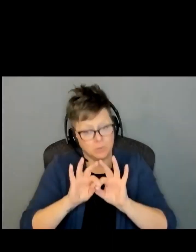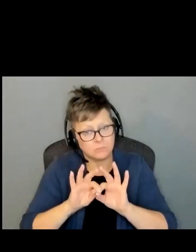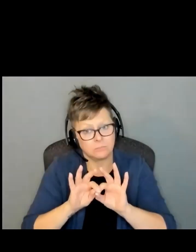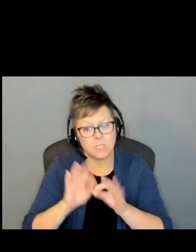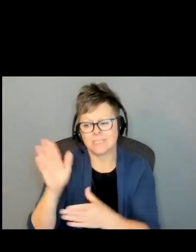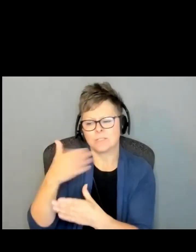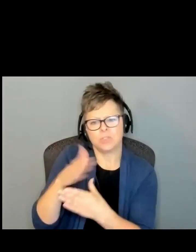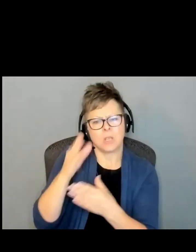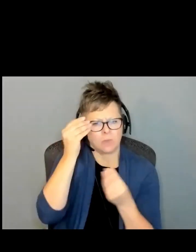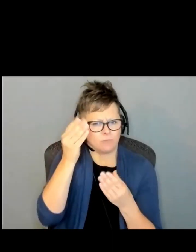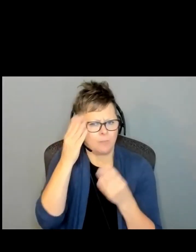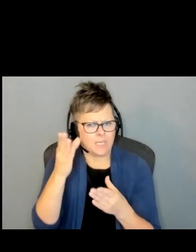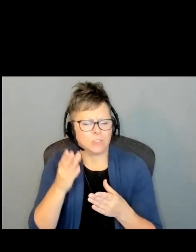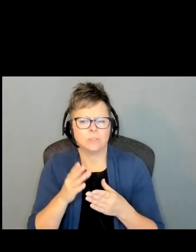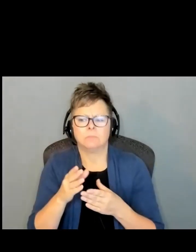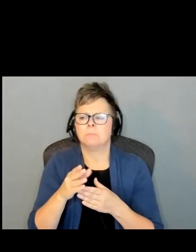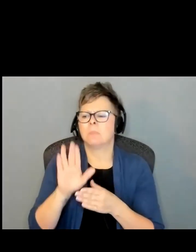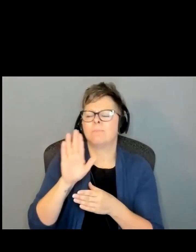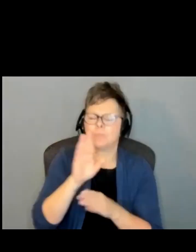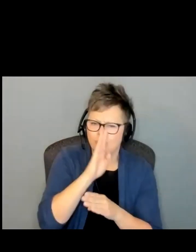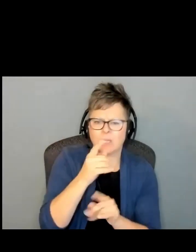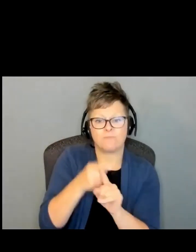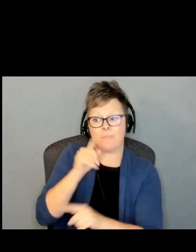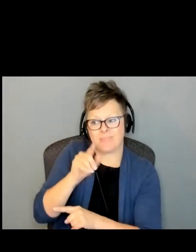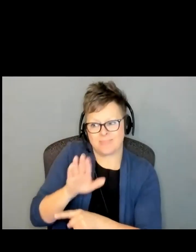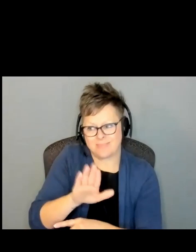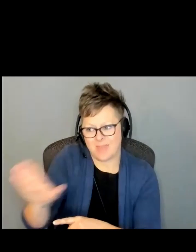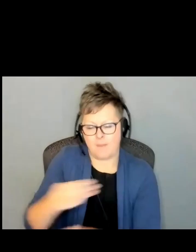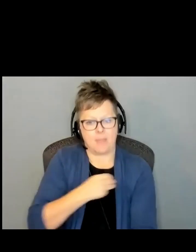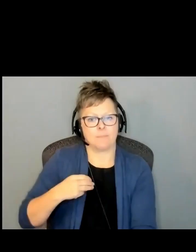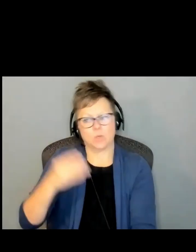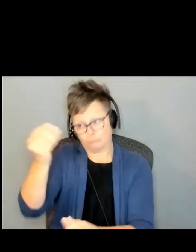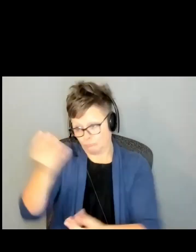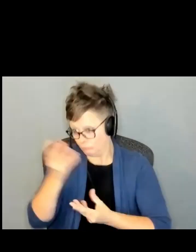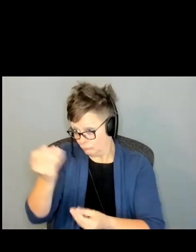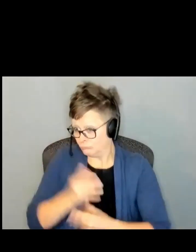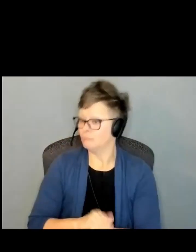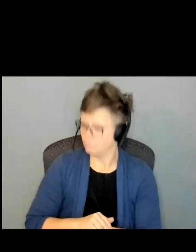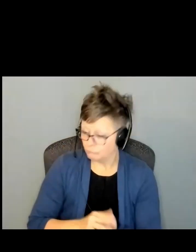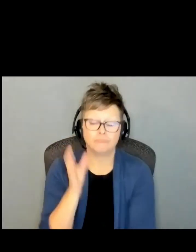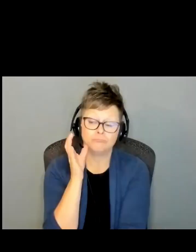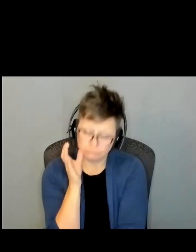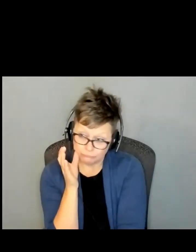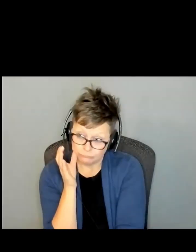directly from the community members. Not making assumptions. Asking how might we? DR.